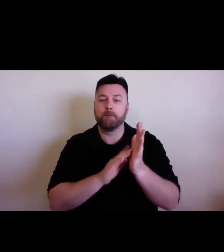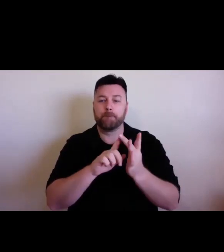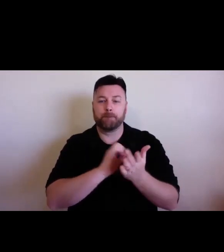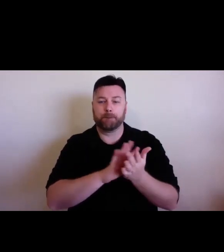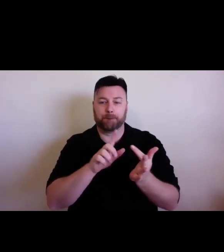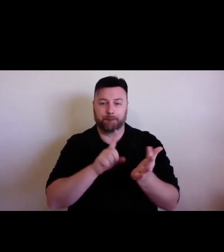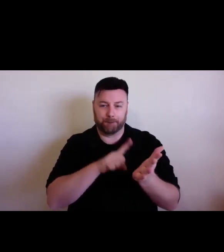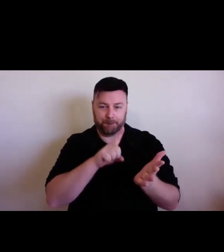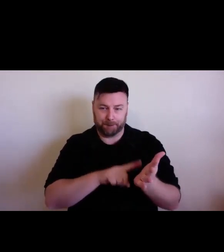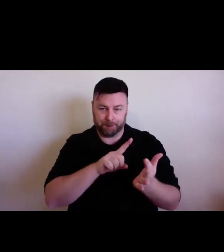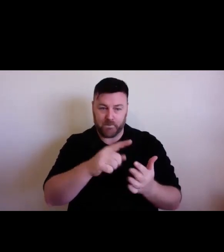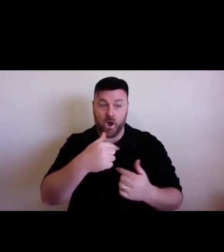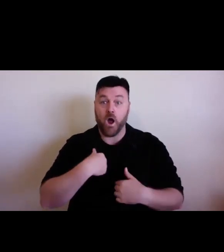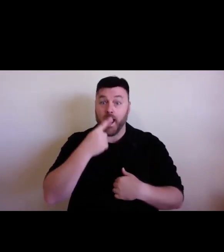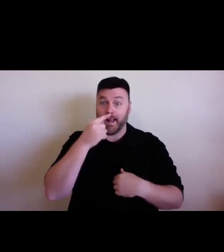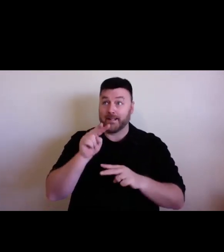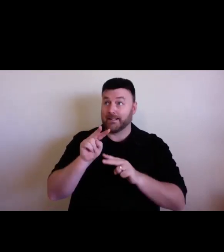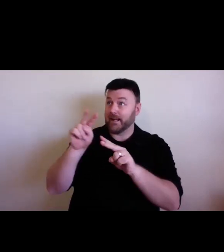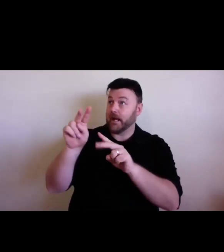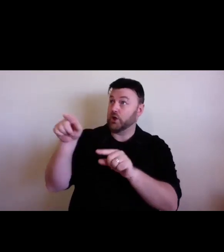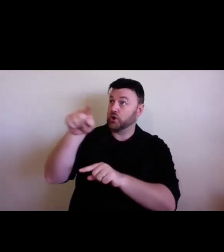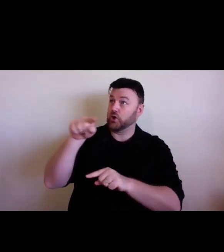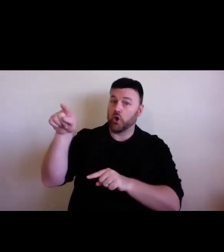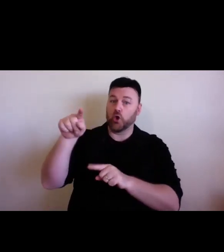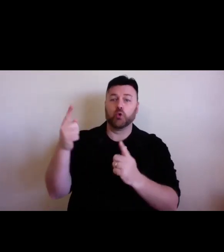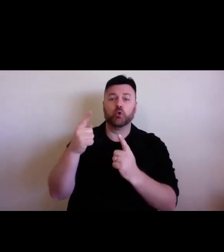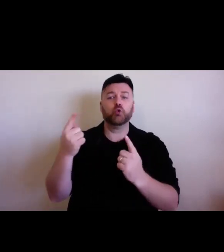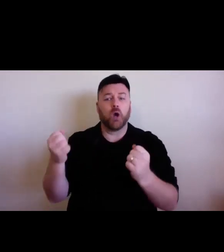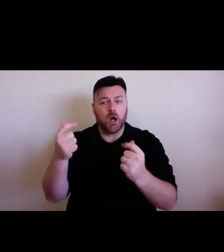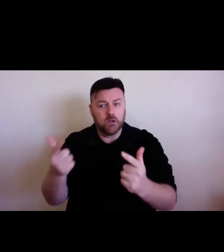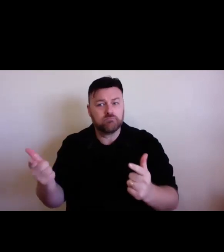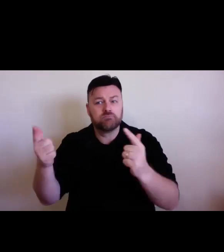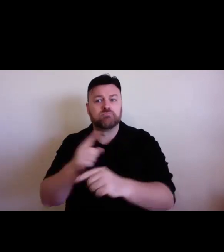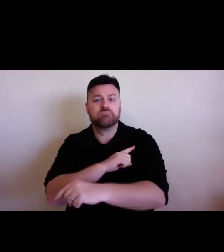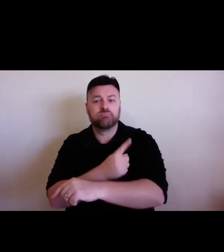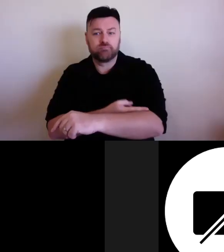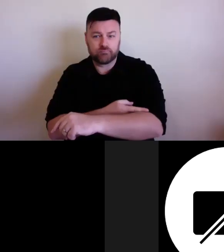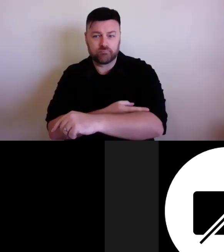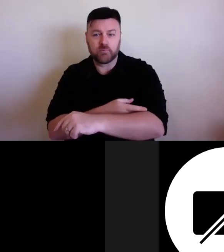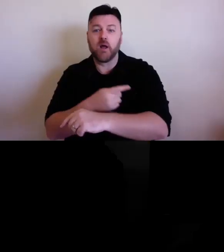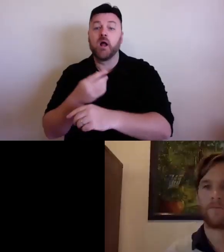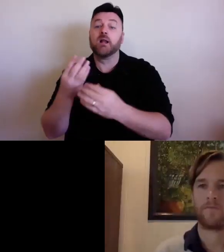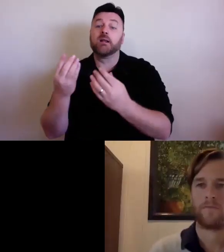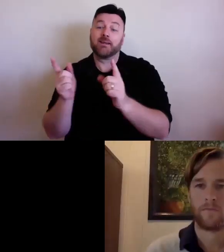those in power, including my conservative local government, using this pause to be a way to be